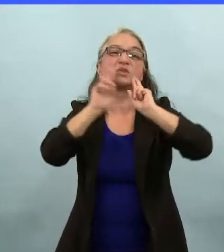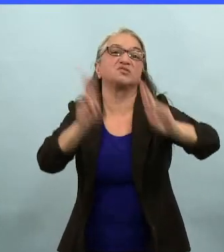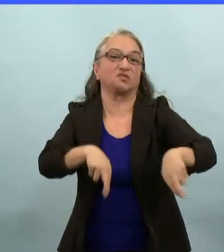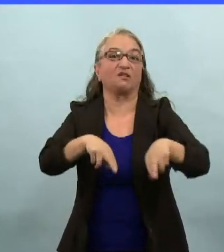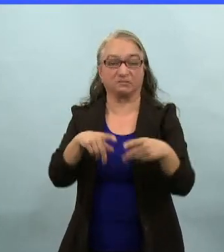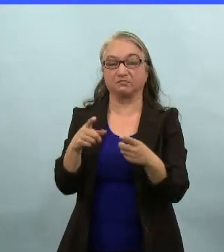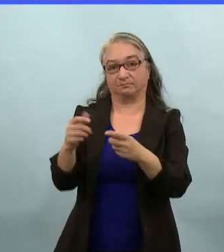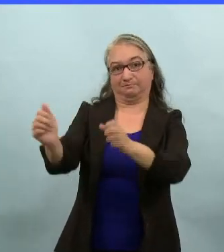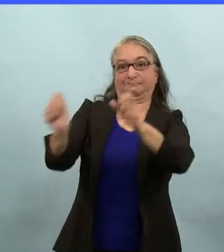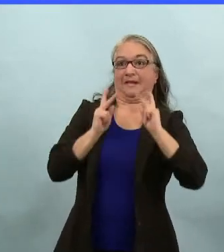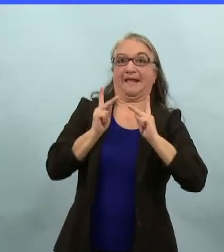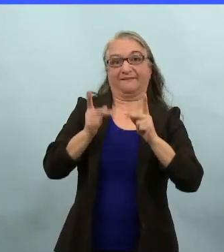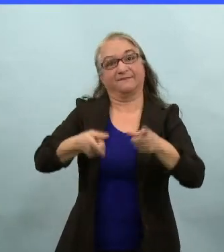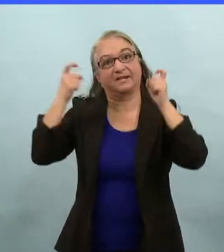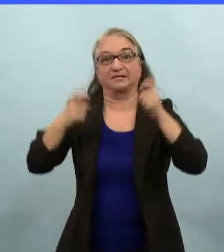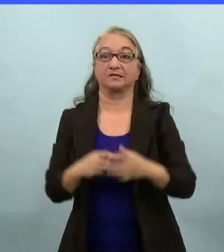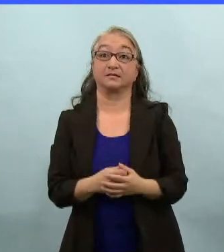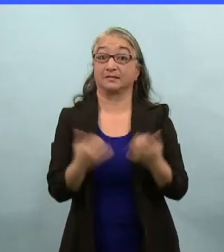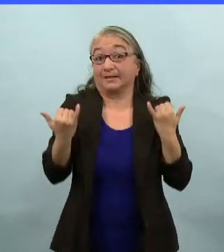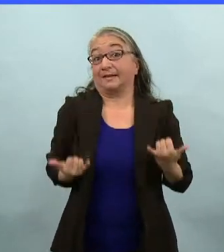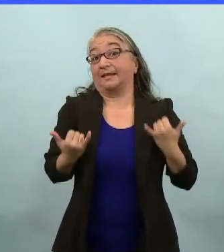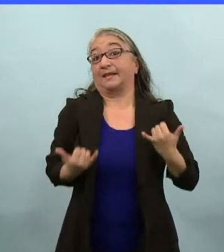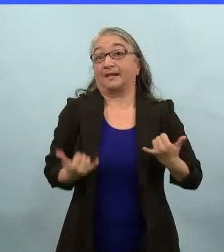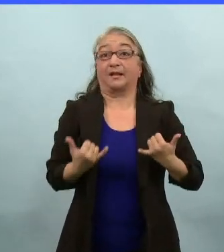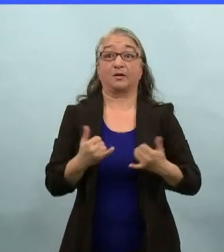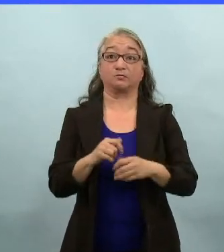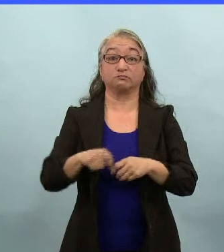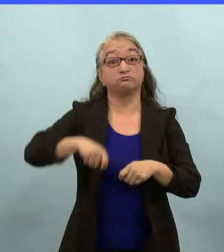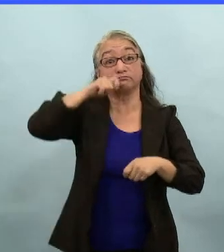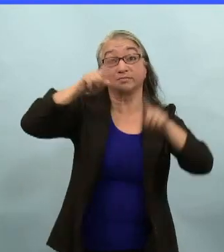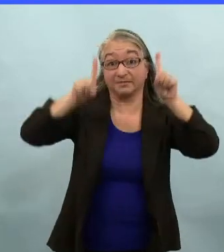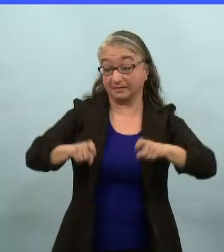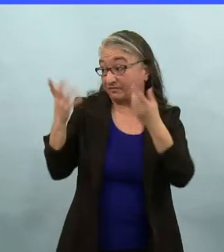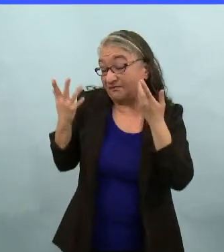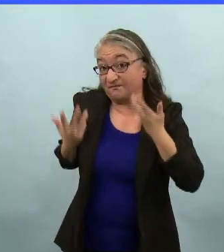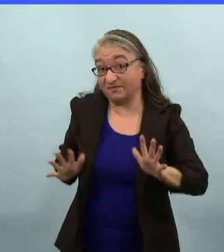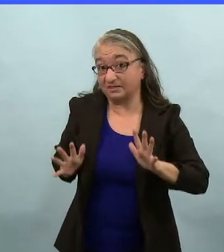is now well under 48 hours with some test results available within a day